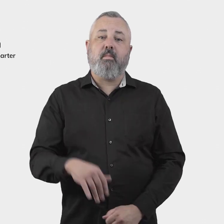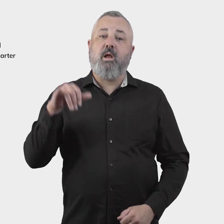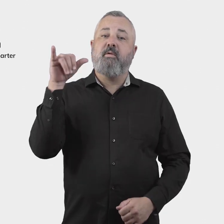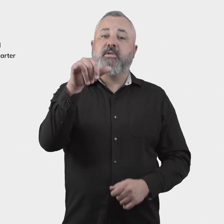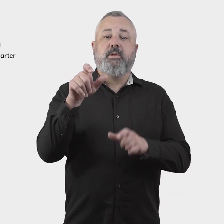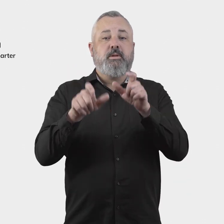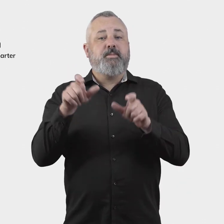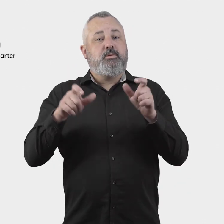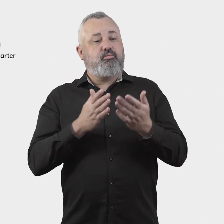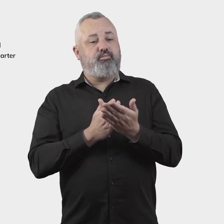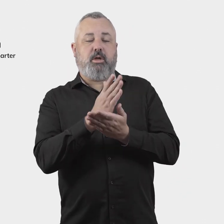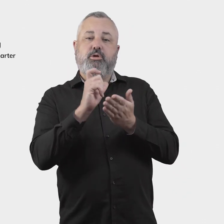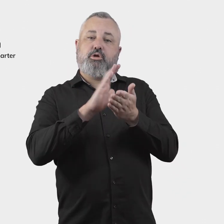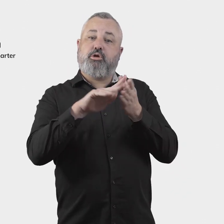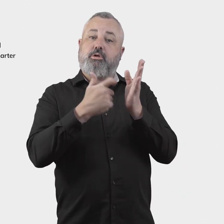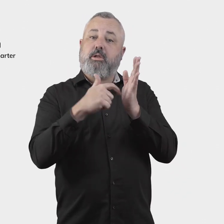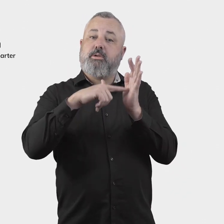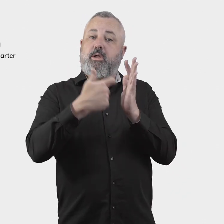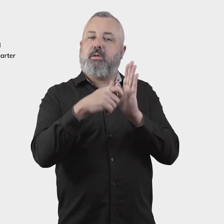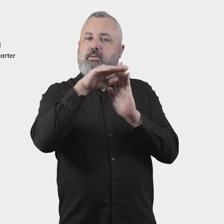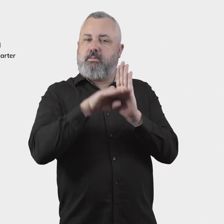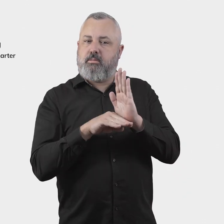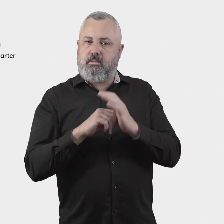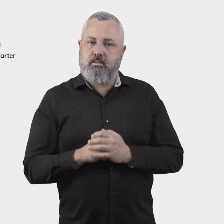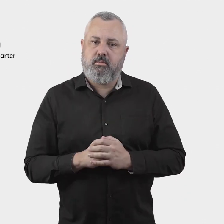3.2 Aviation Customer Rights Charter